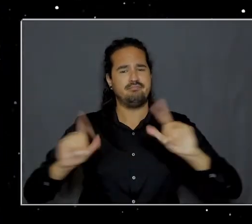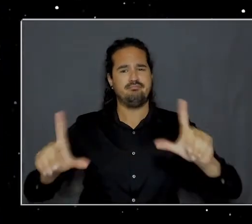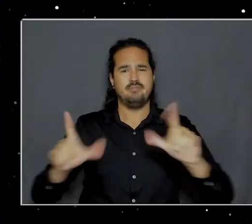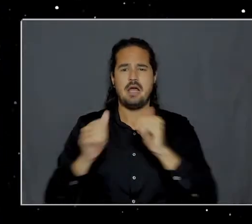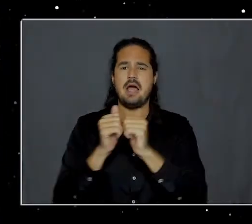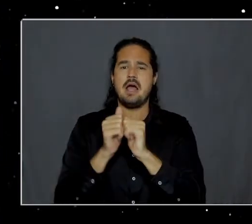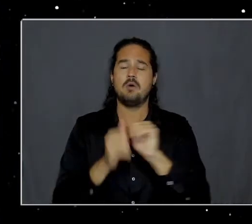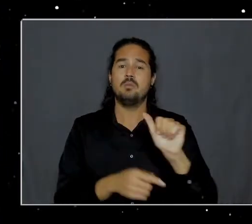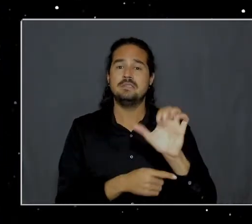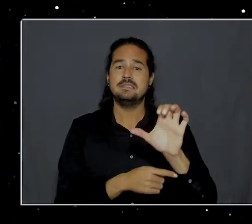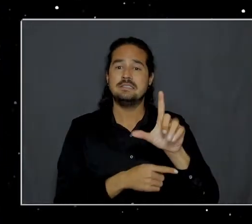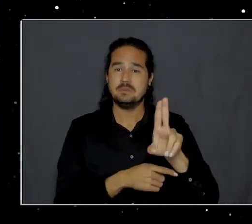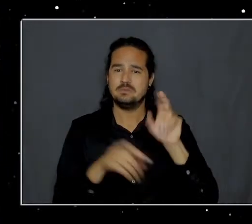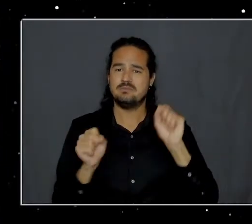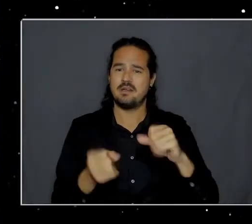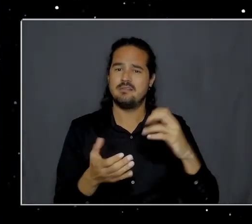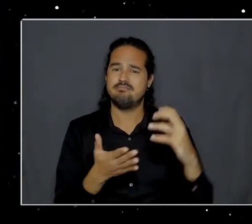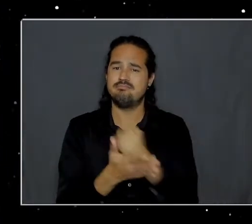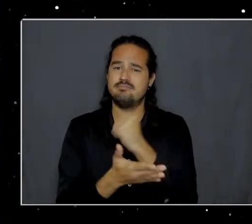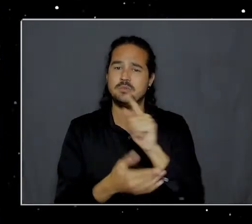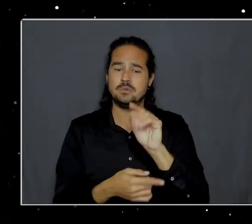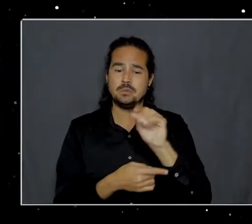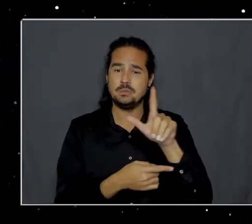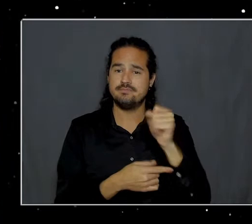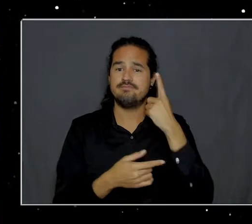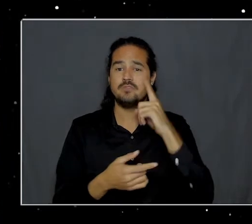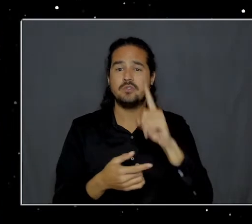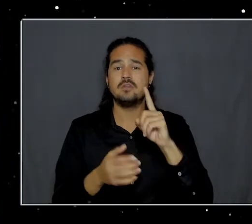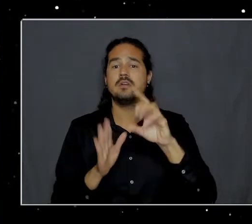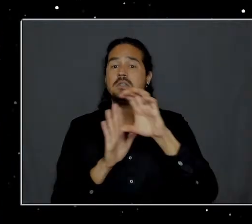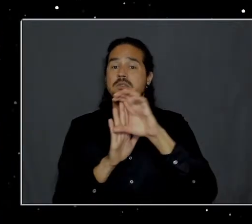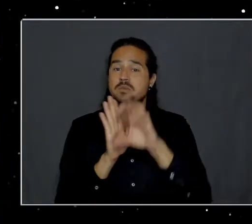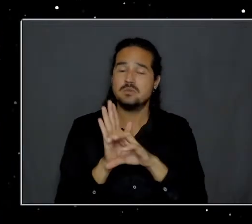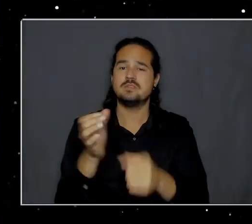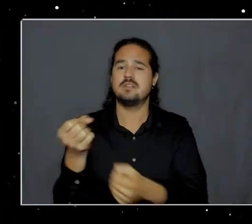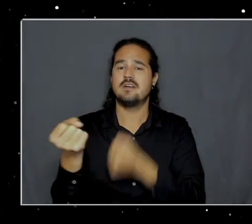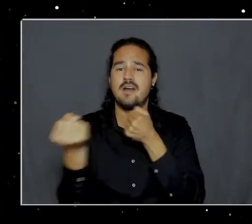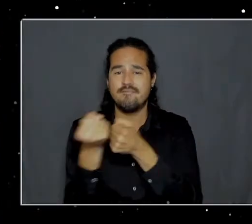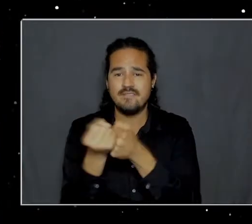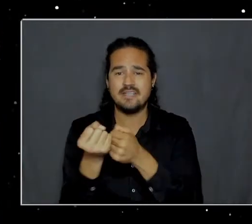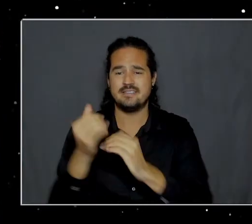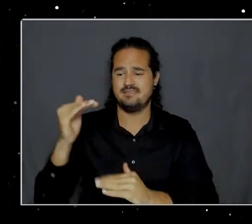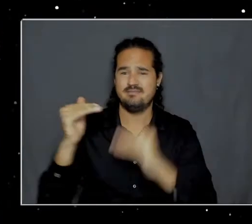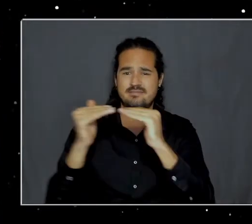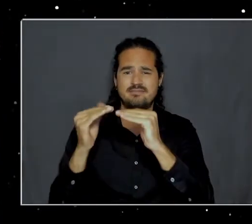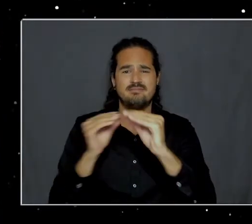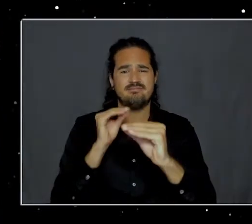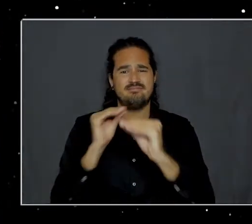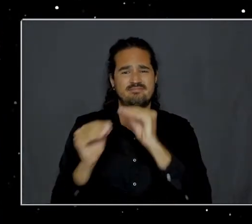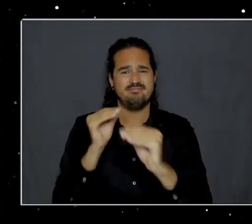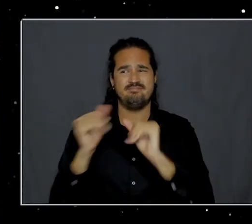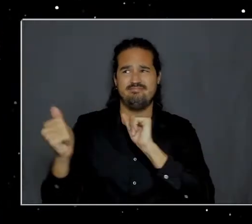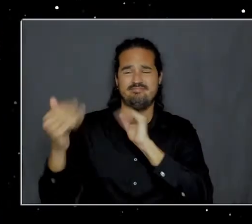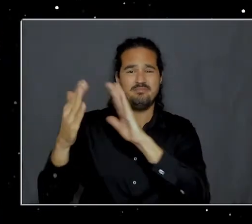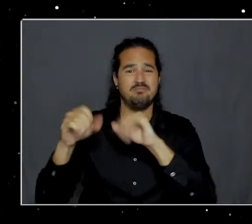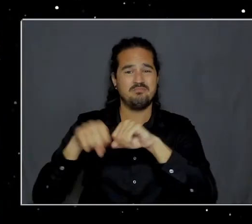CONSTITUTIONAL ADVOCACY TO RECTIFY SYSTEMS THAT HAVE